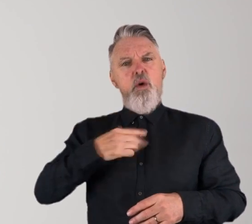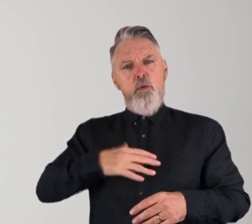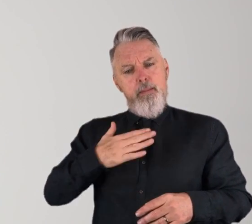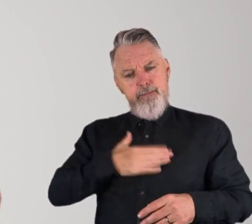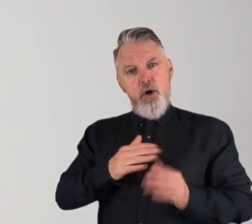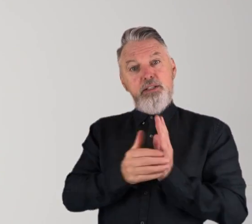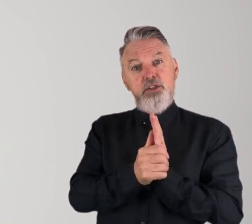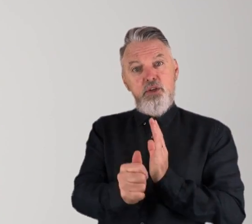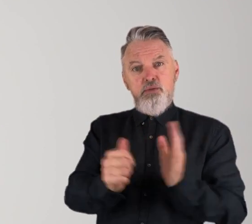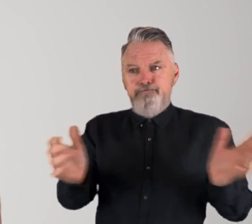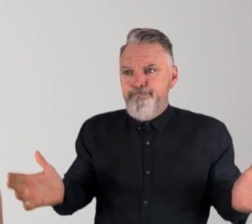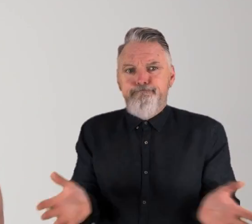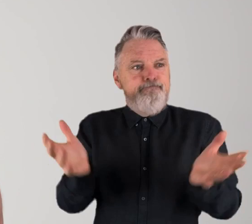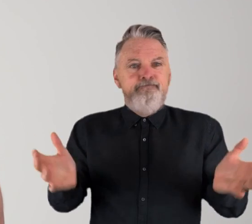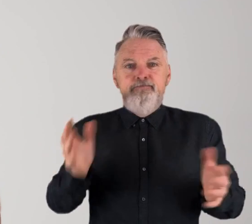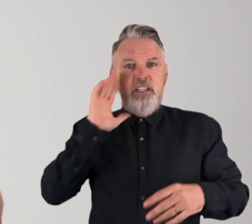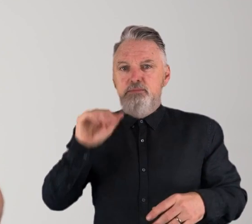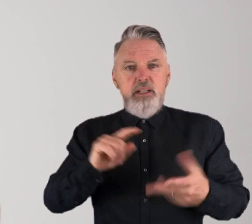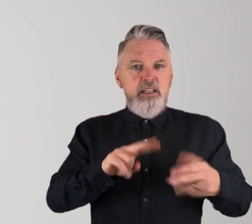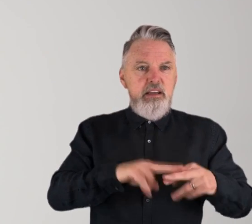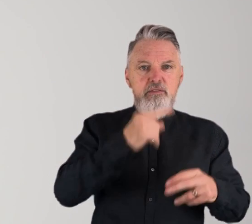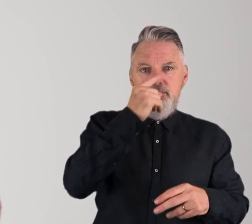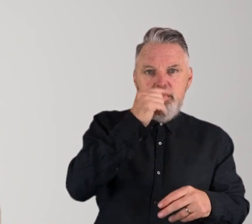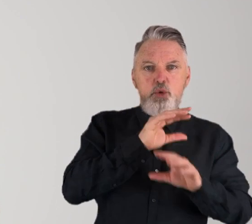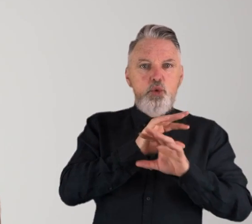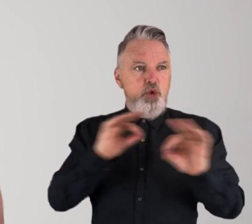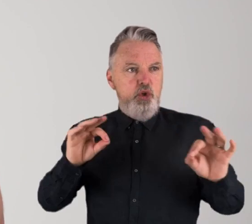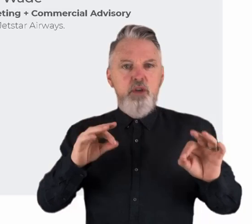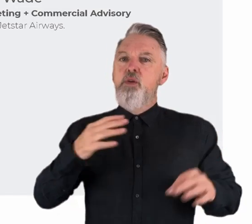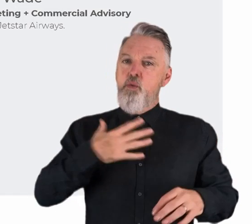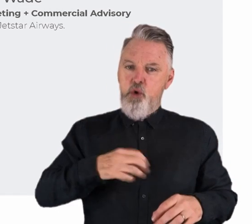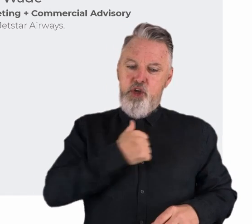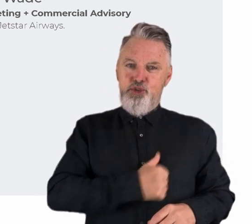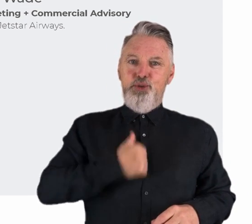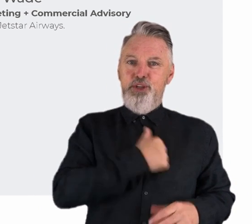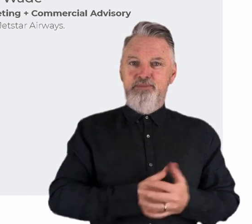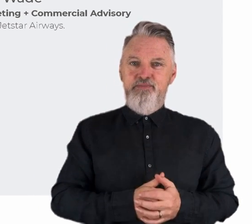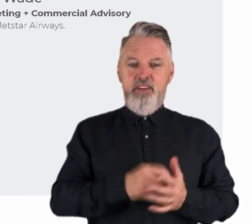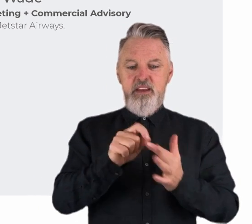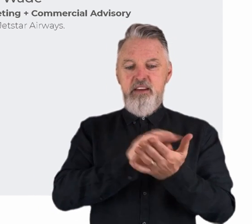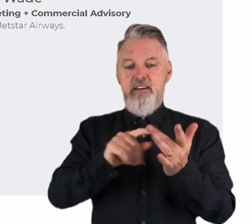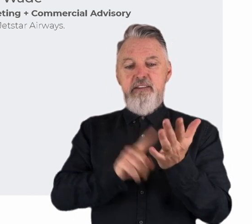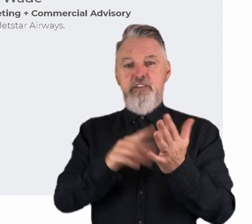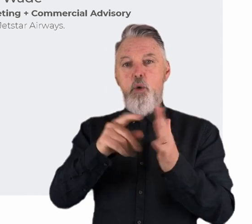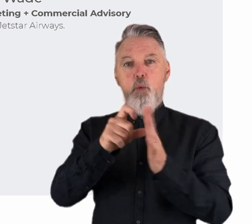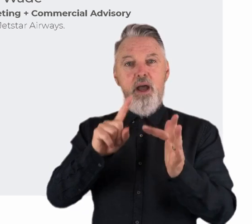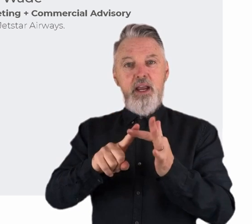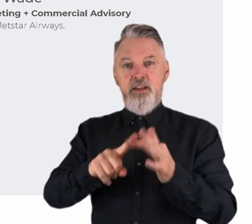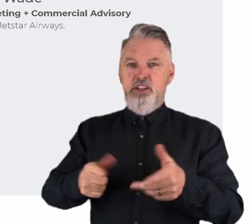to enable everyone regardless of their ability to do the same, and enjoy it. We are joined by Phil Wade, the Chief Marketing Officer at Jetstar,